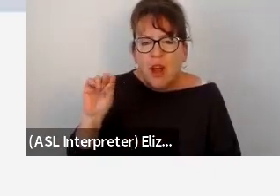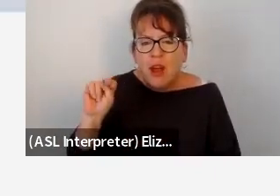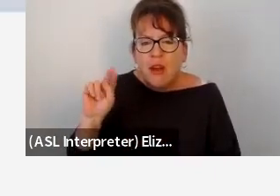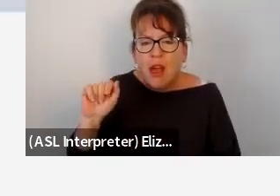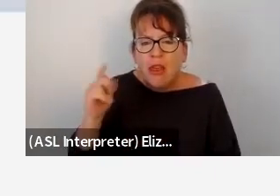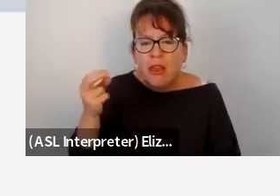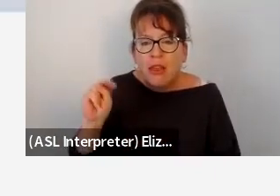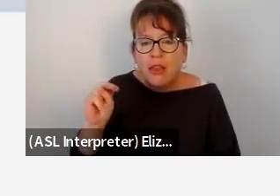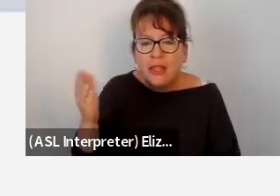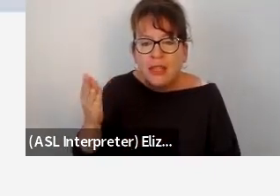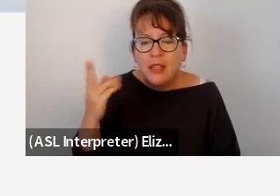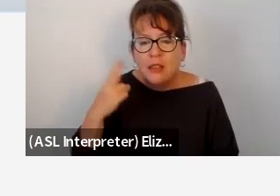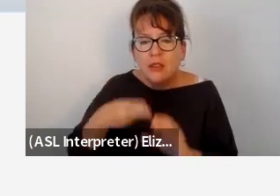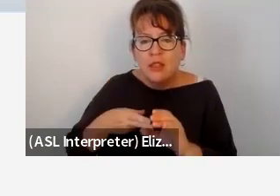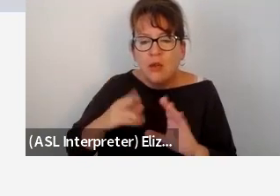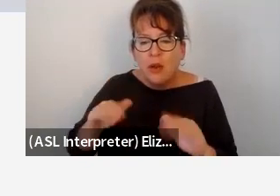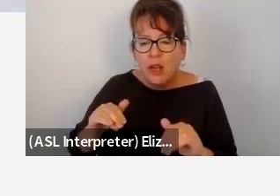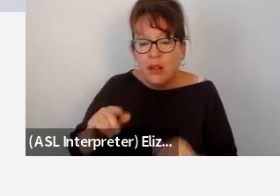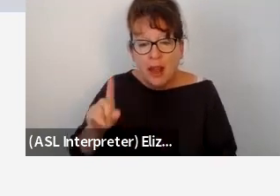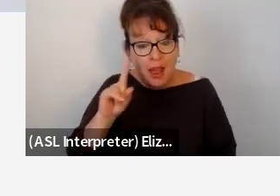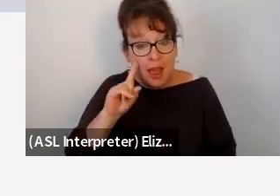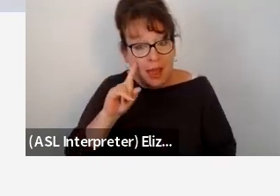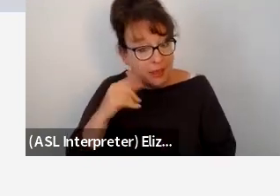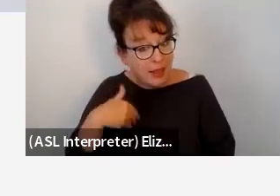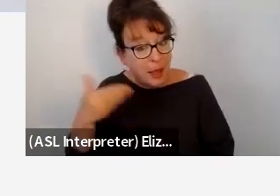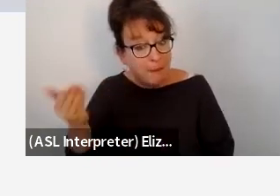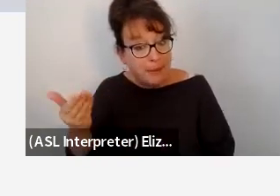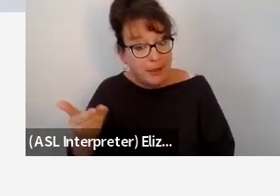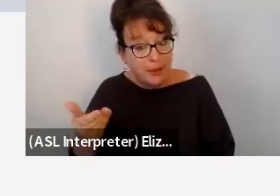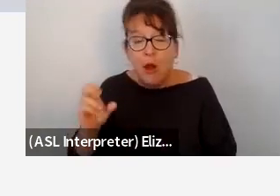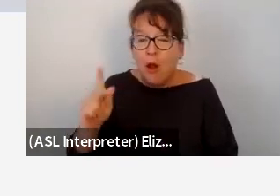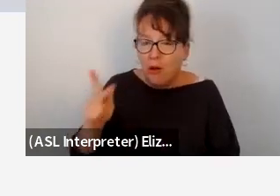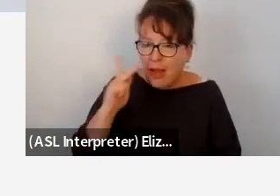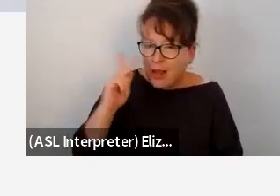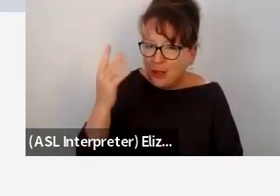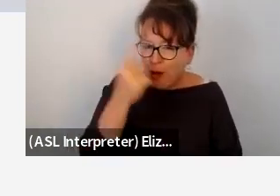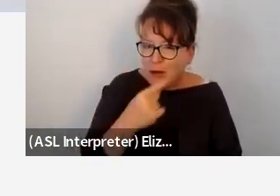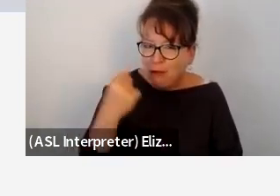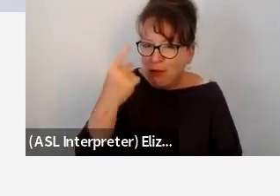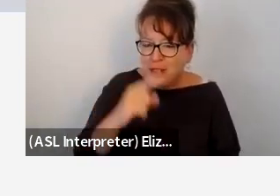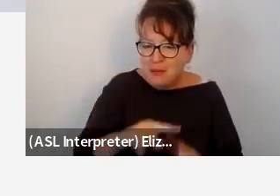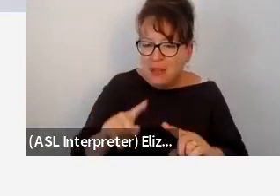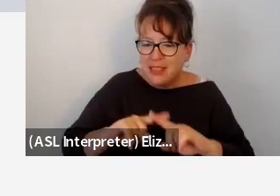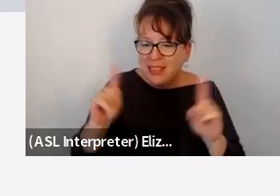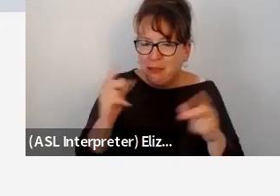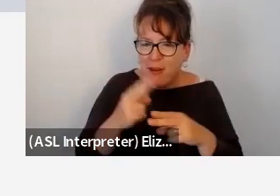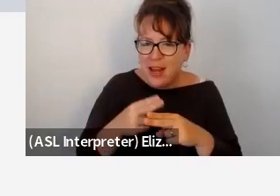identifying disadvantaged communities, be relying on the CEJST tool, EJScreen to sort of